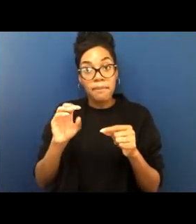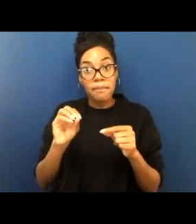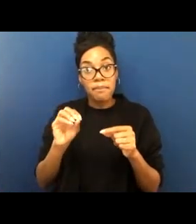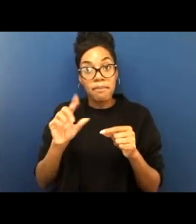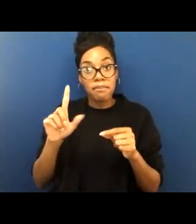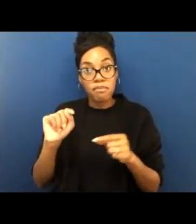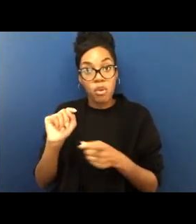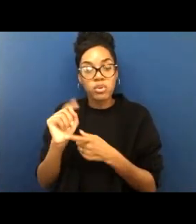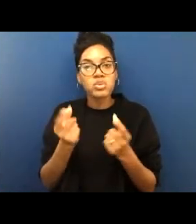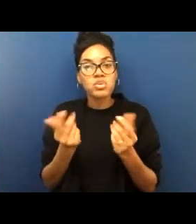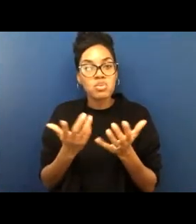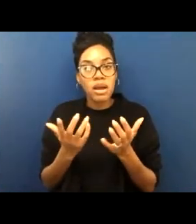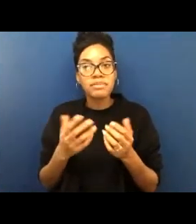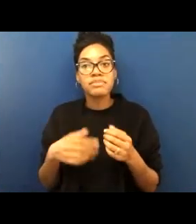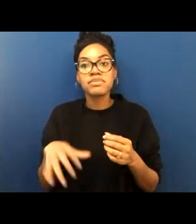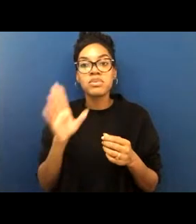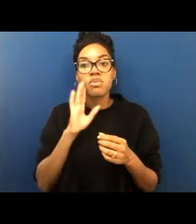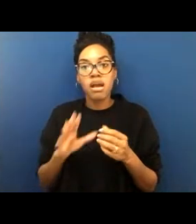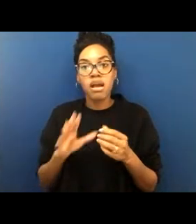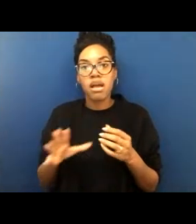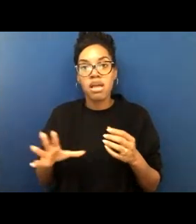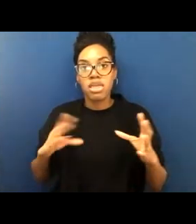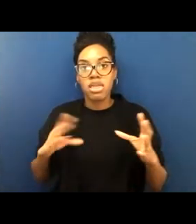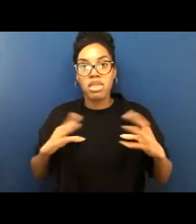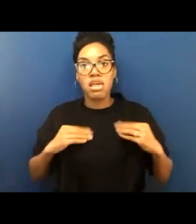and it kind of swells up like a balloon.